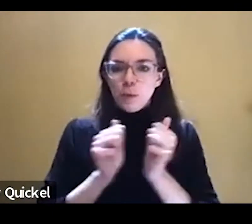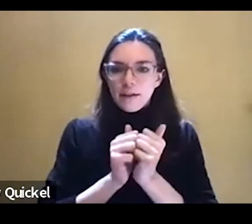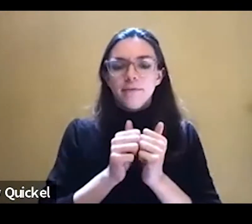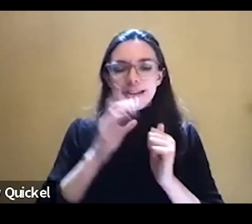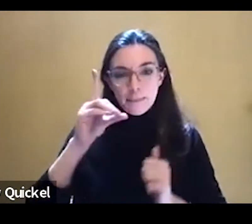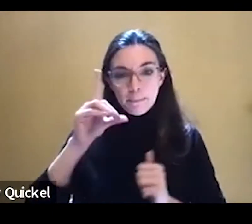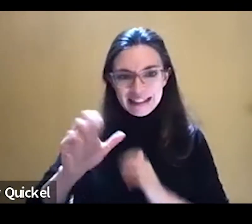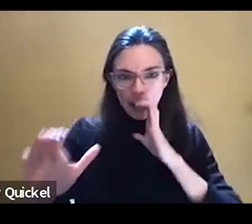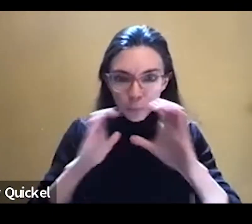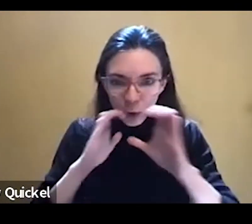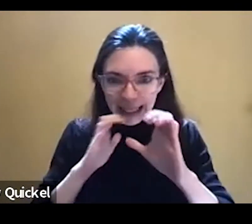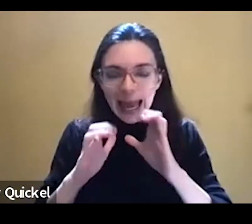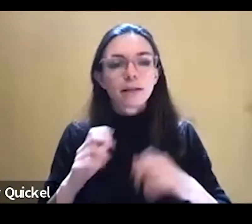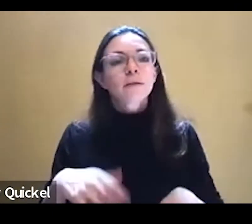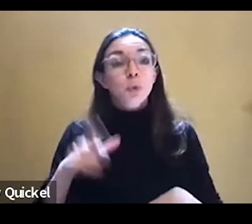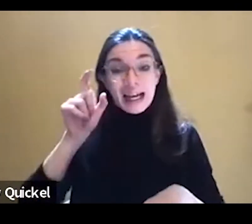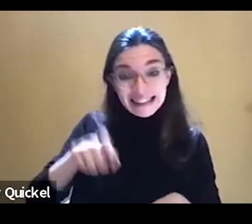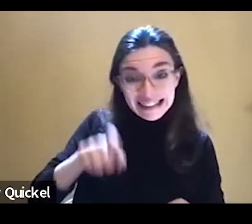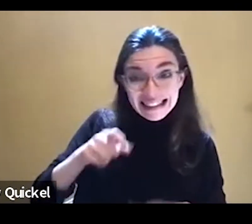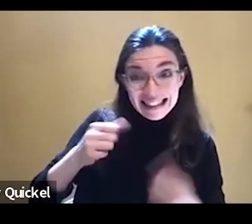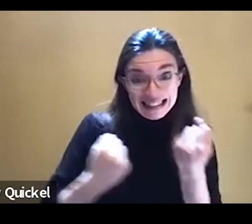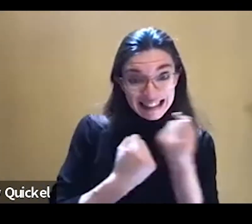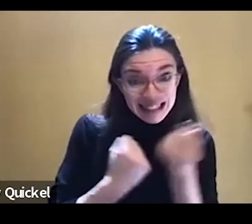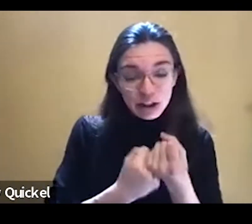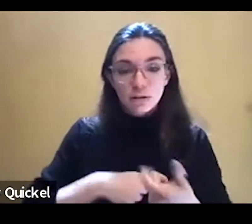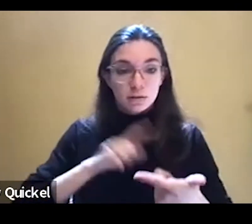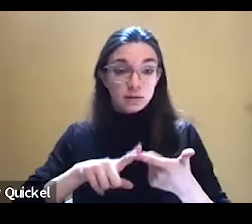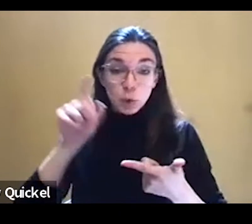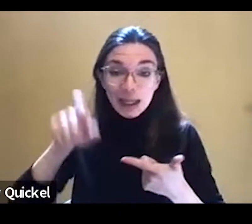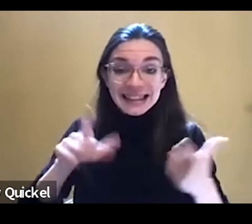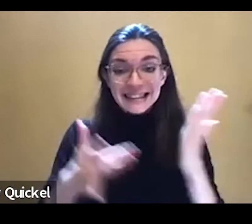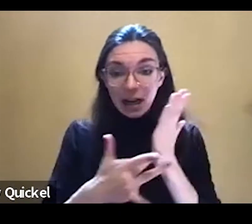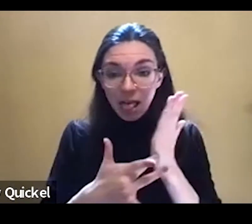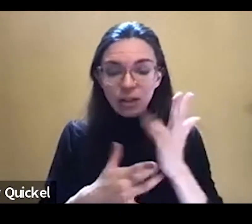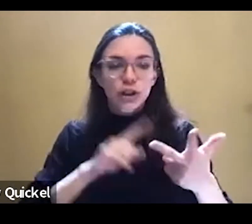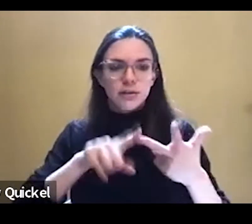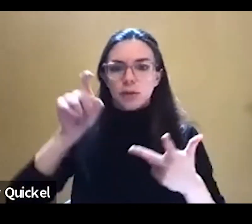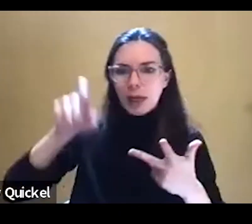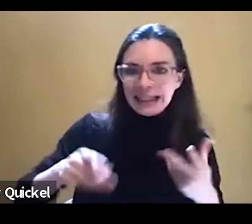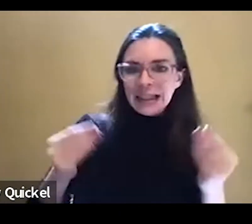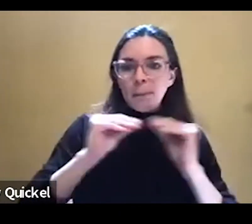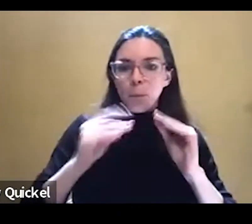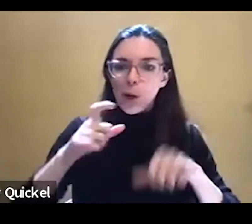Do I need assistance? Do I need technology? Do I need more time than others? Do I need more time to process